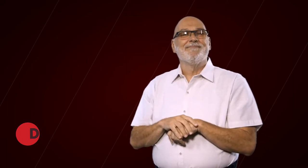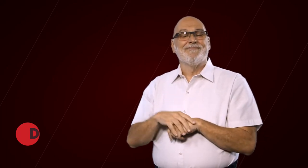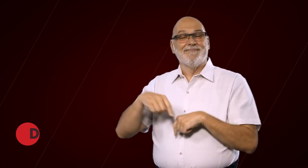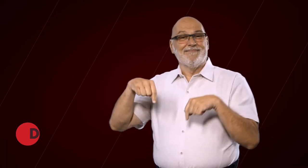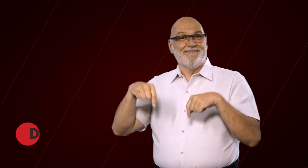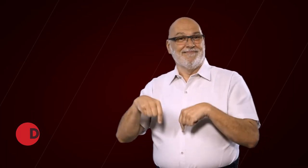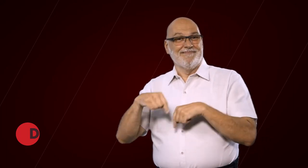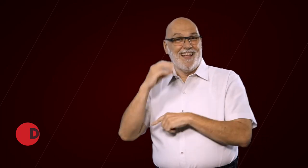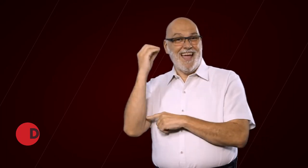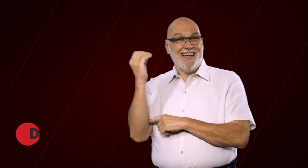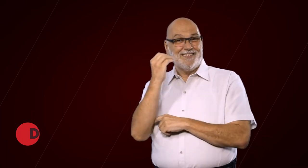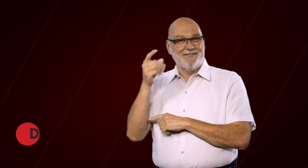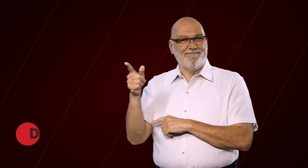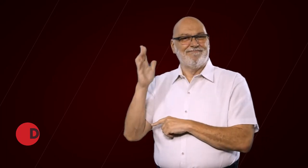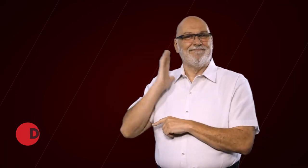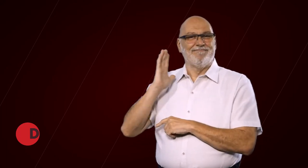In Ontario,